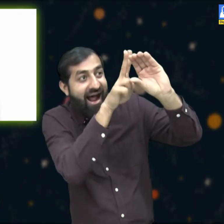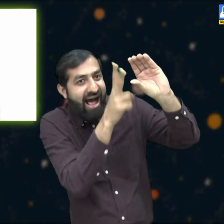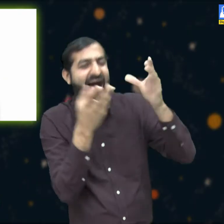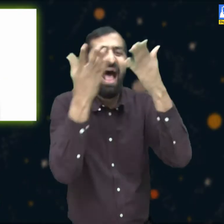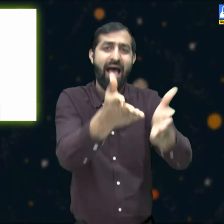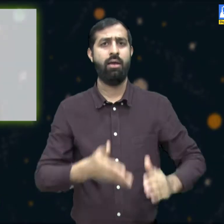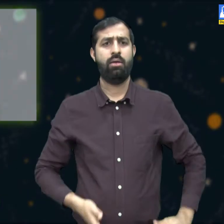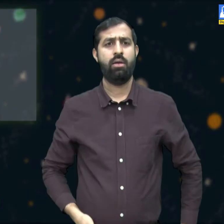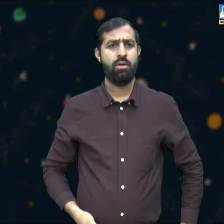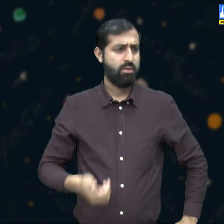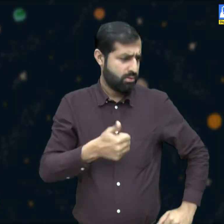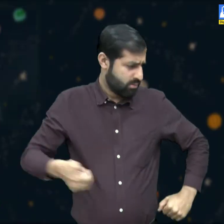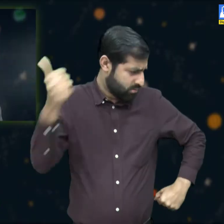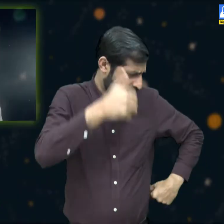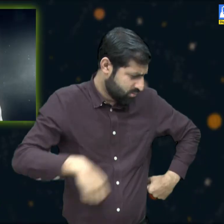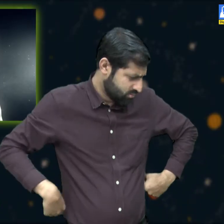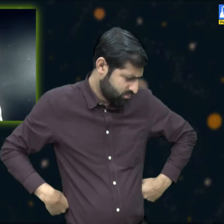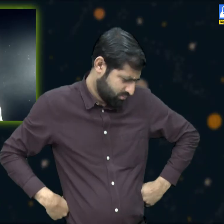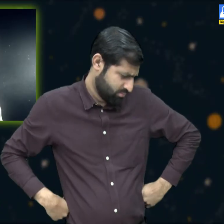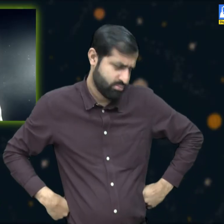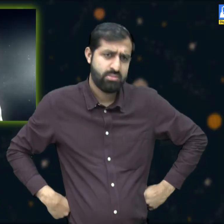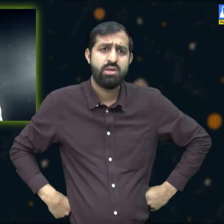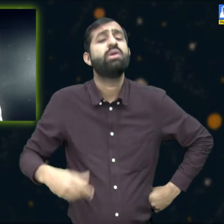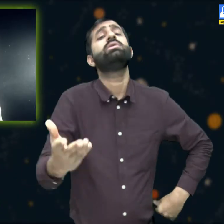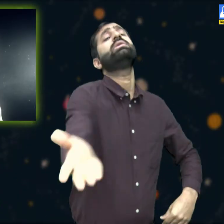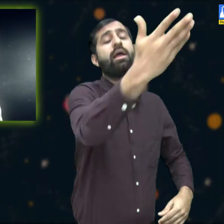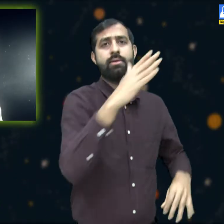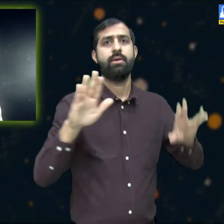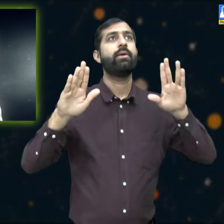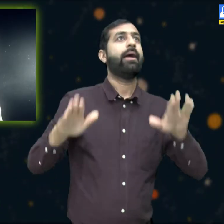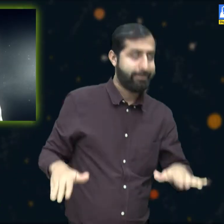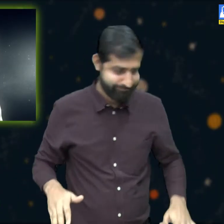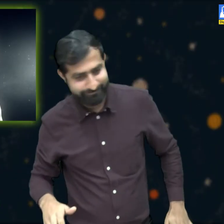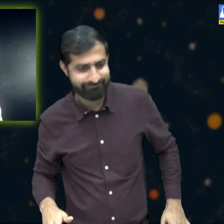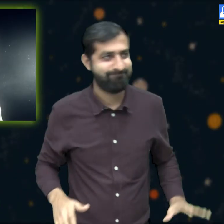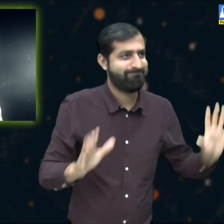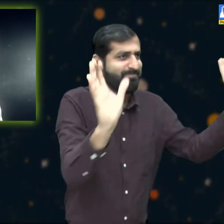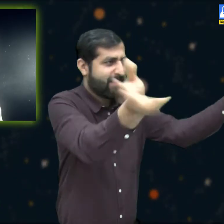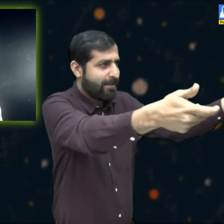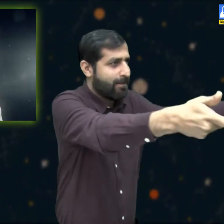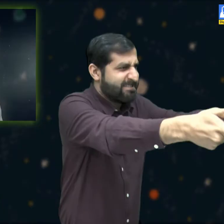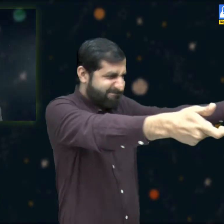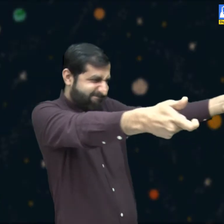That item in your hand is called a sandwich. He said, ''To confirm my opinion I order you to eat''.